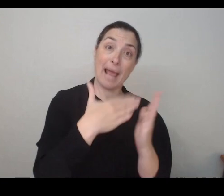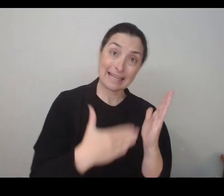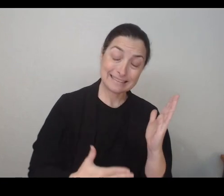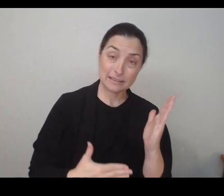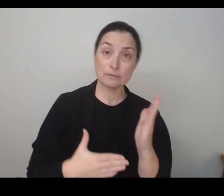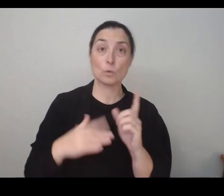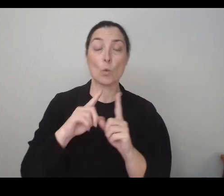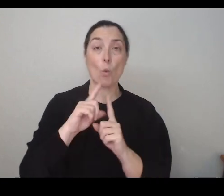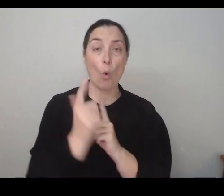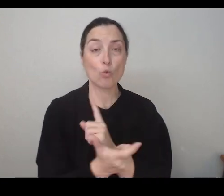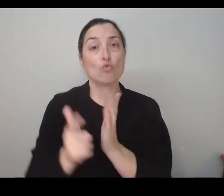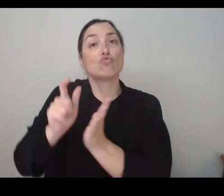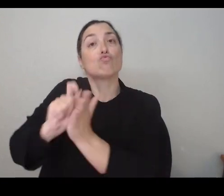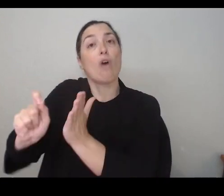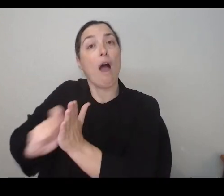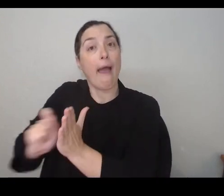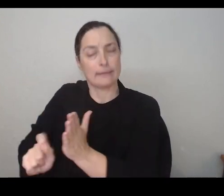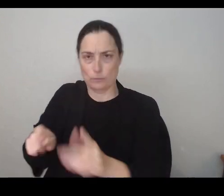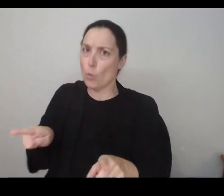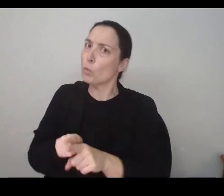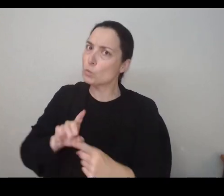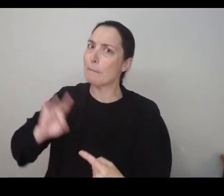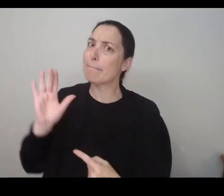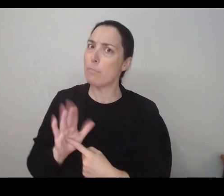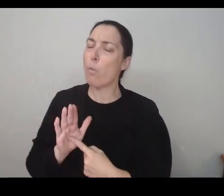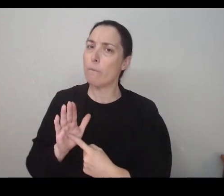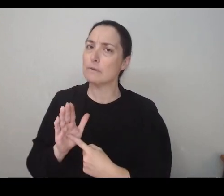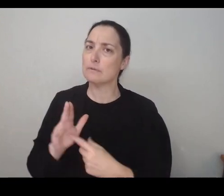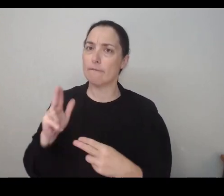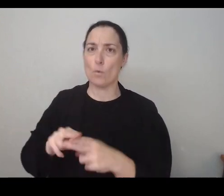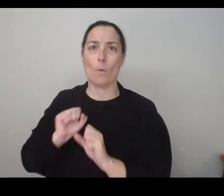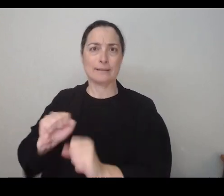Writing is very important part of his life at that time.